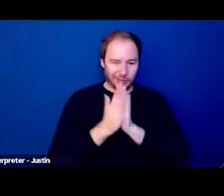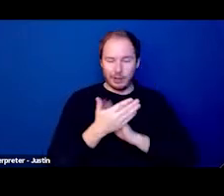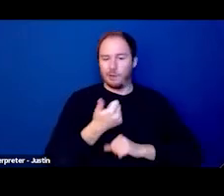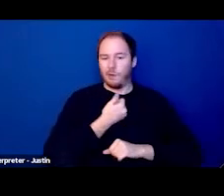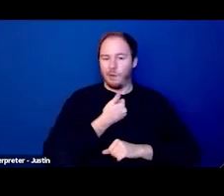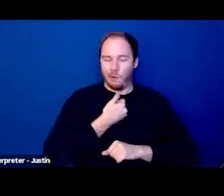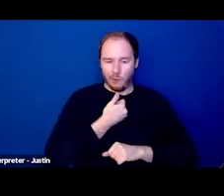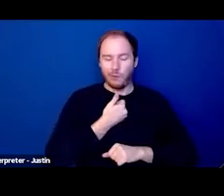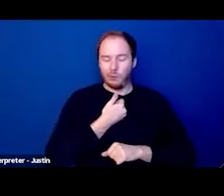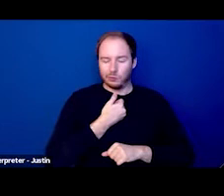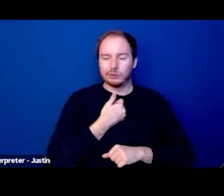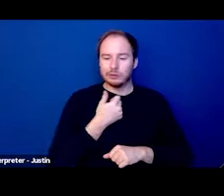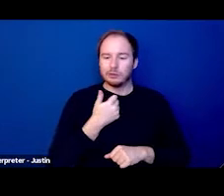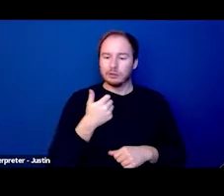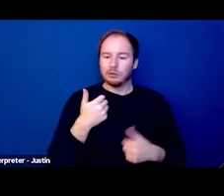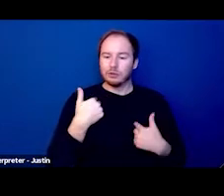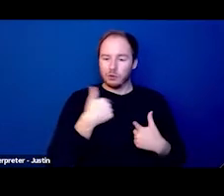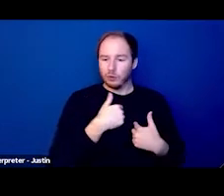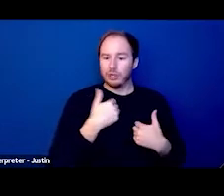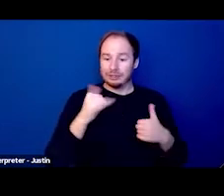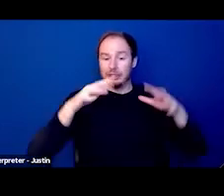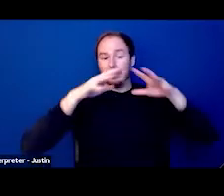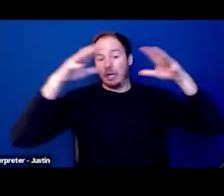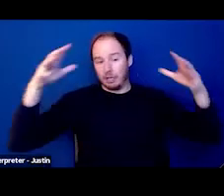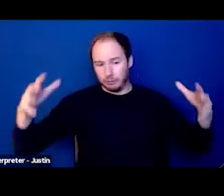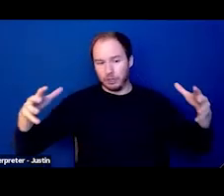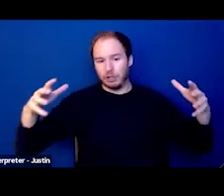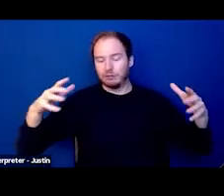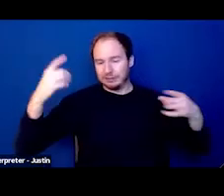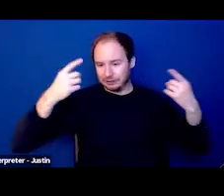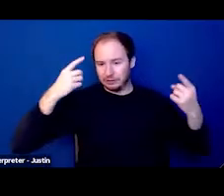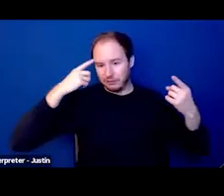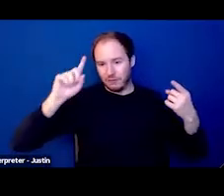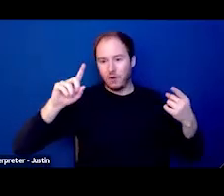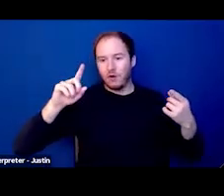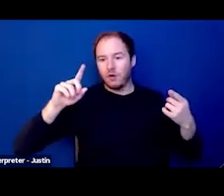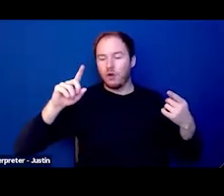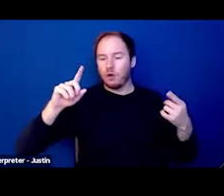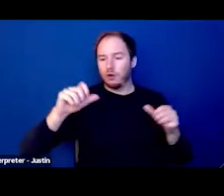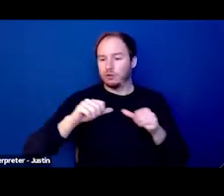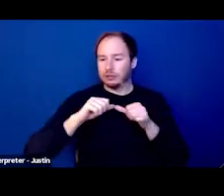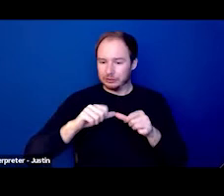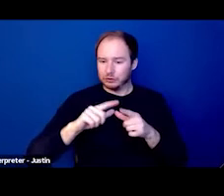So while we're still under the umbrella of our continuum health services,